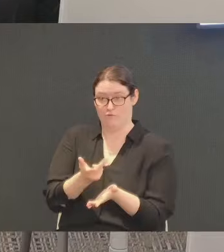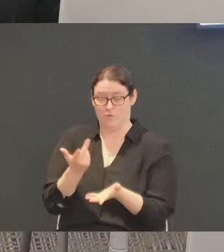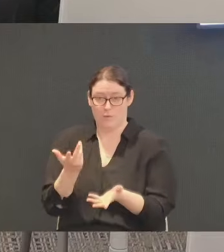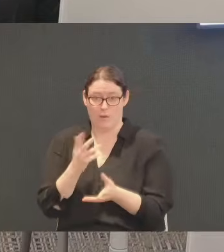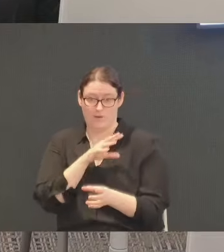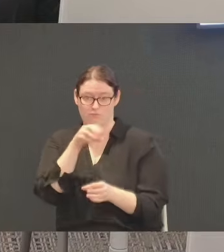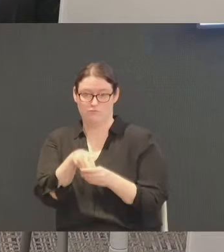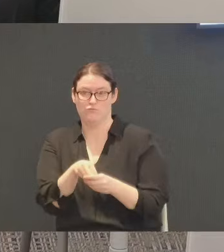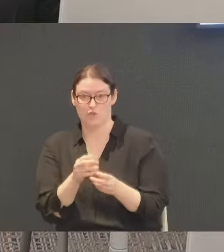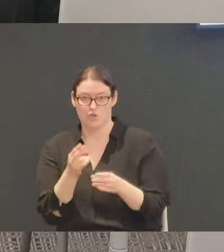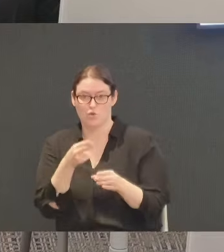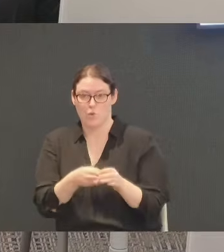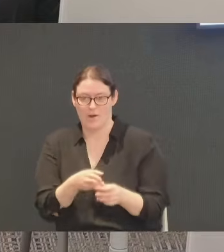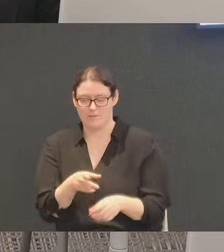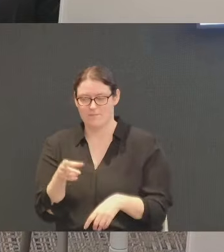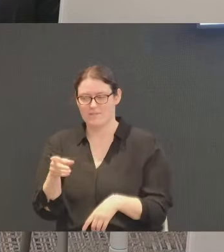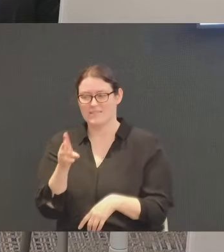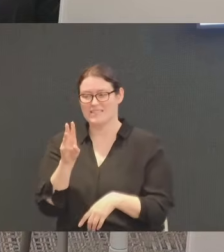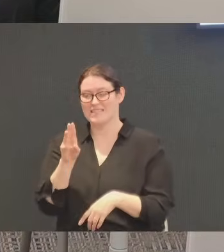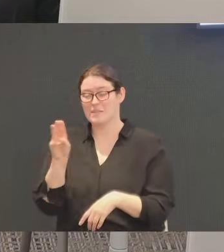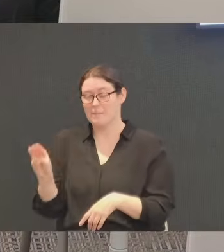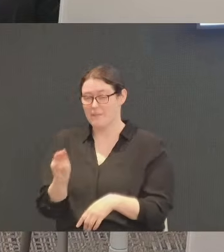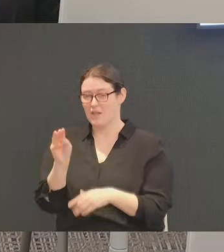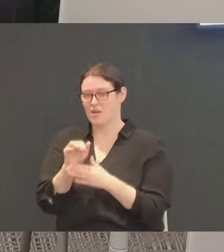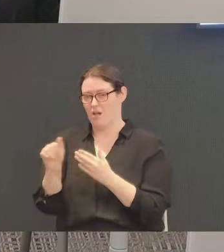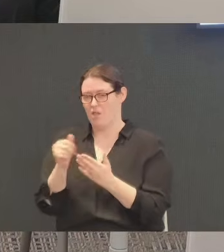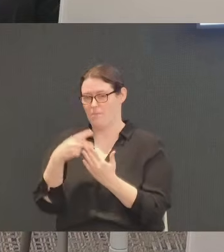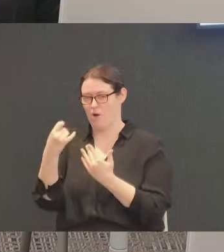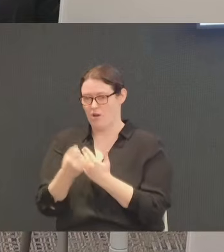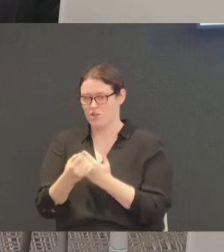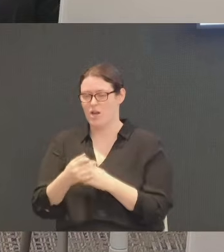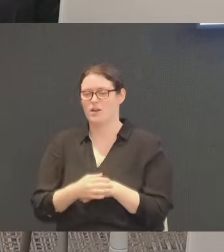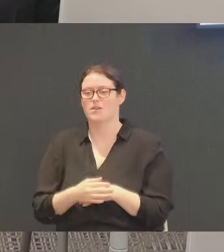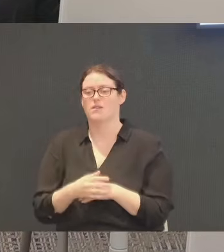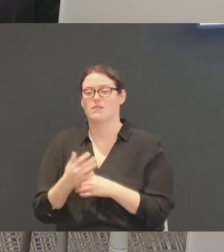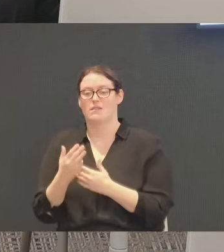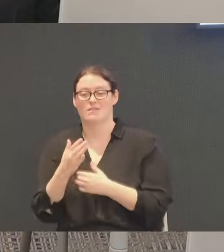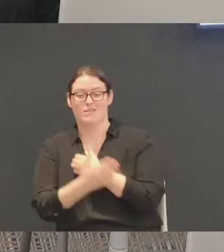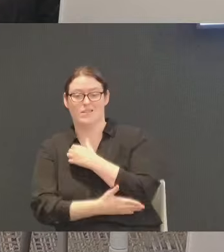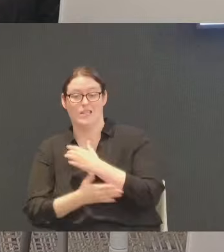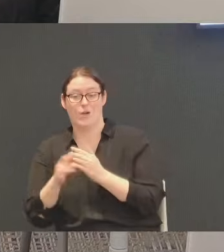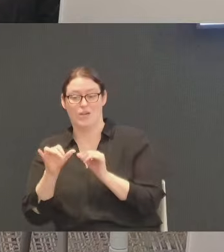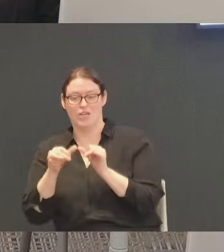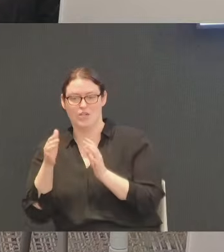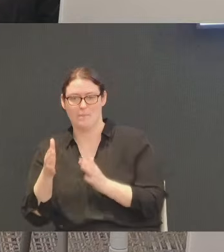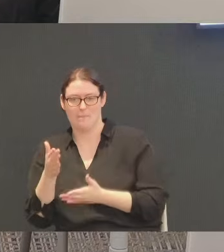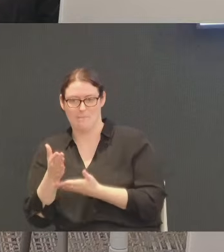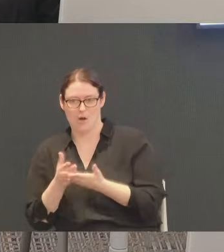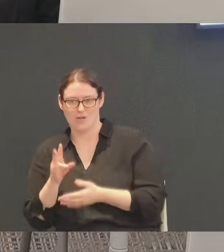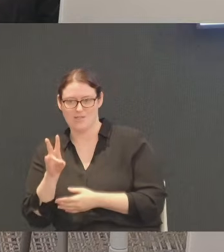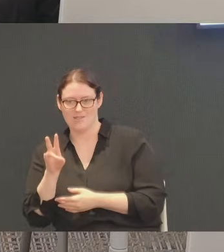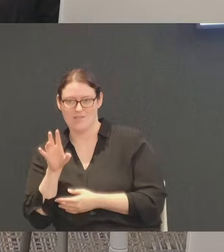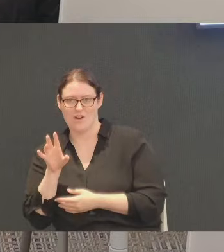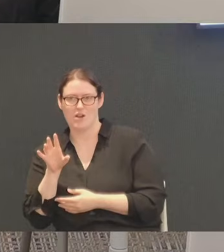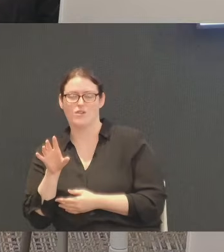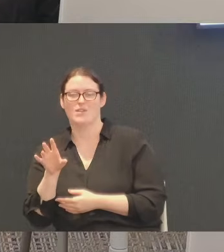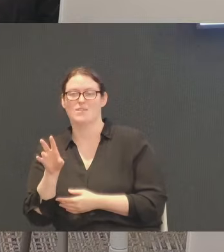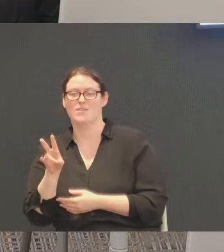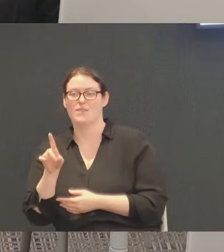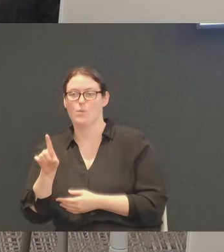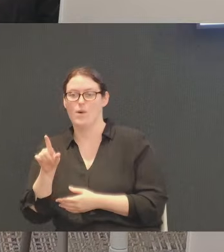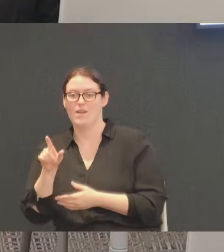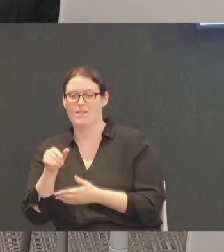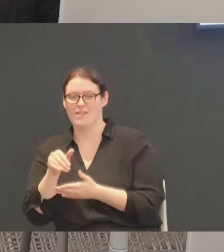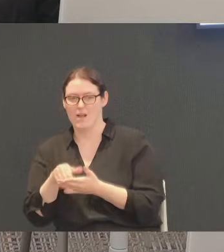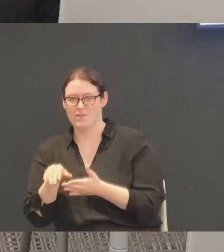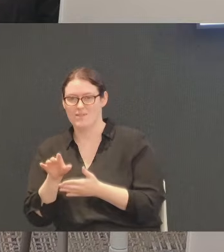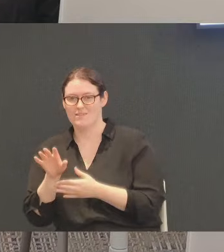with them. This is a $6 million project. the county Engineers portion will be $771,940